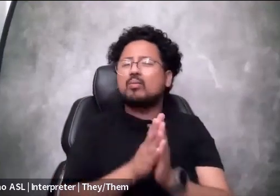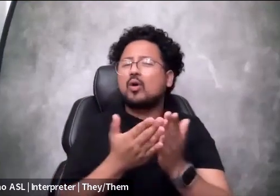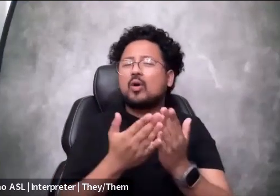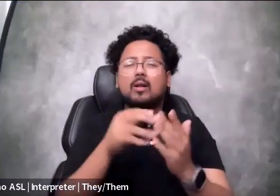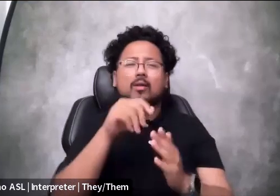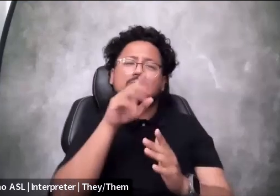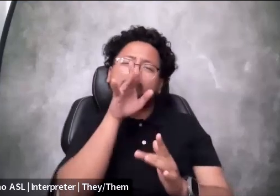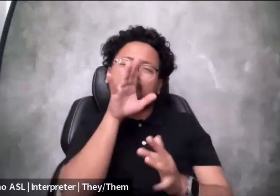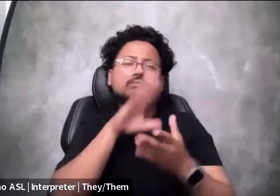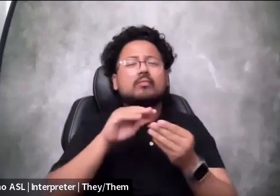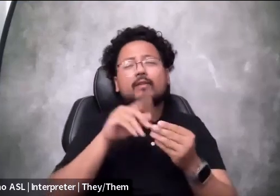bit about what that's like. I.